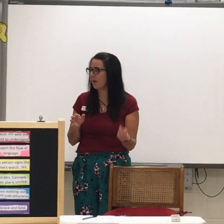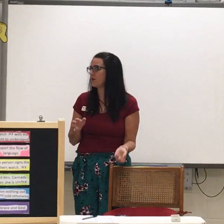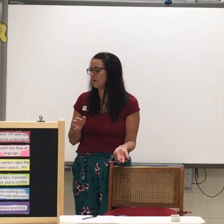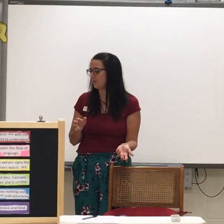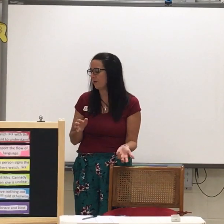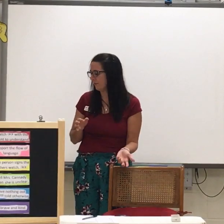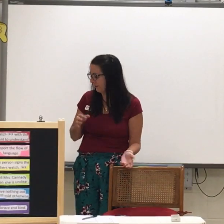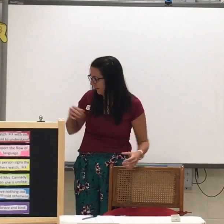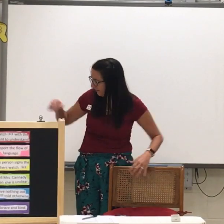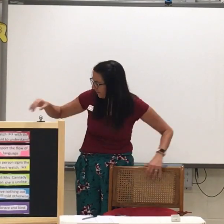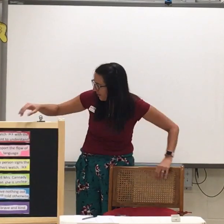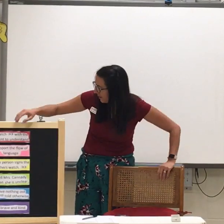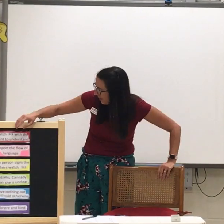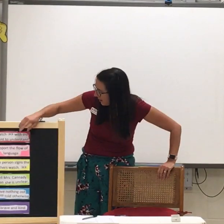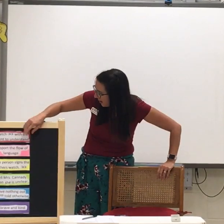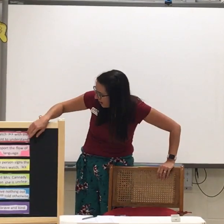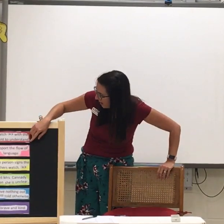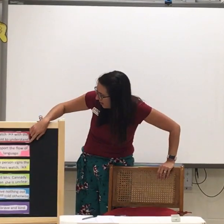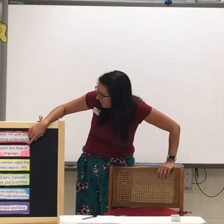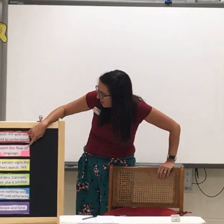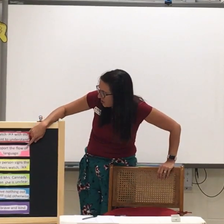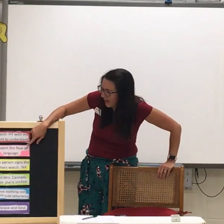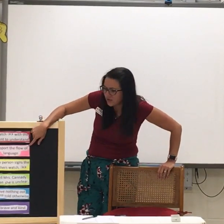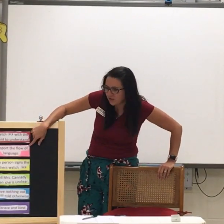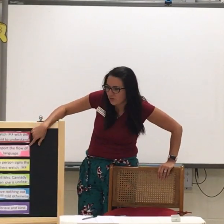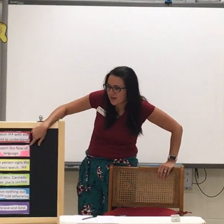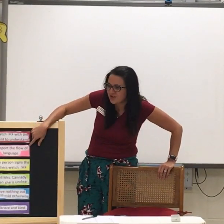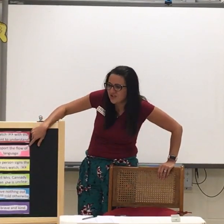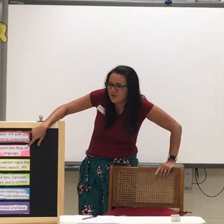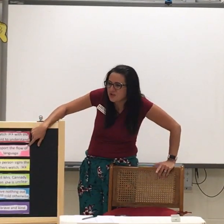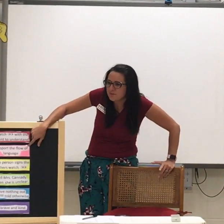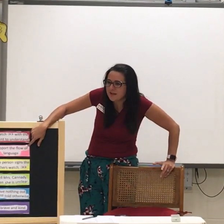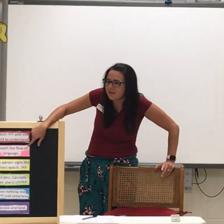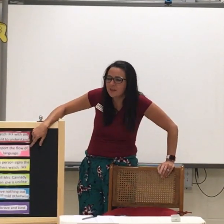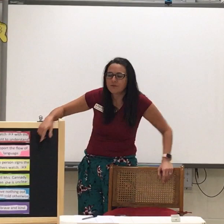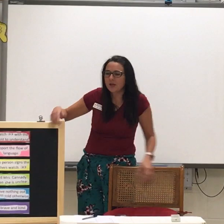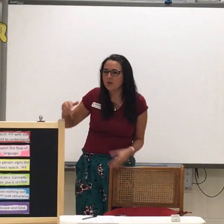questions appropriately so answering the questions so just basically the flow of